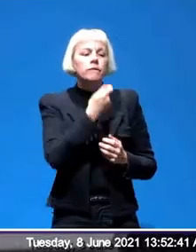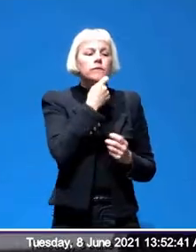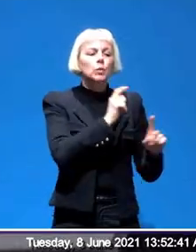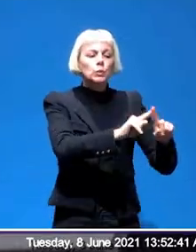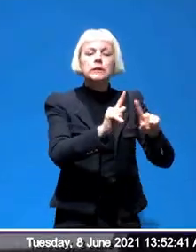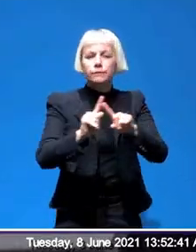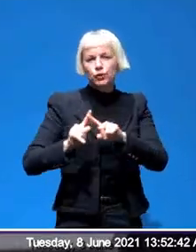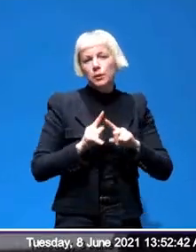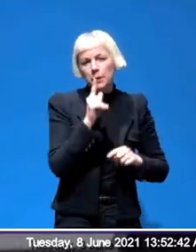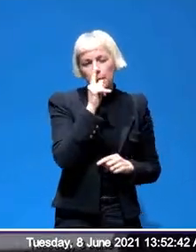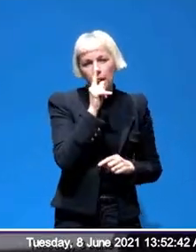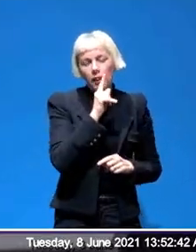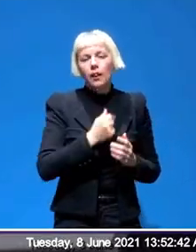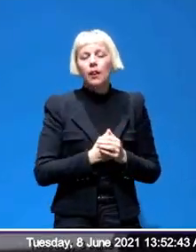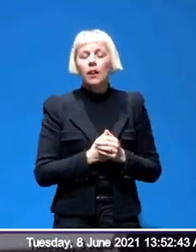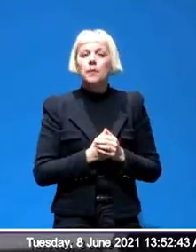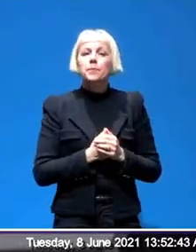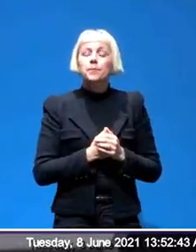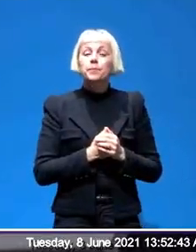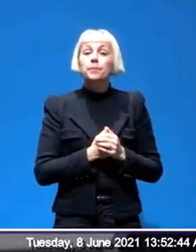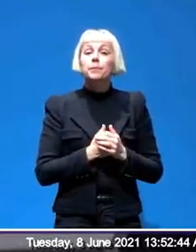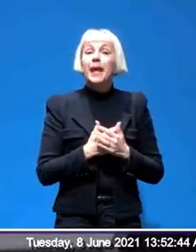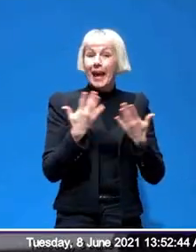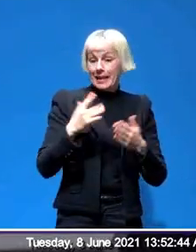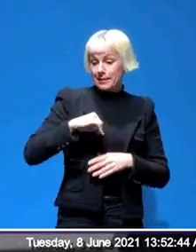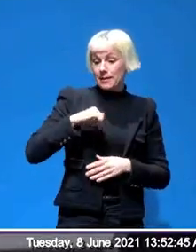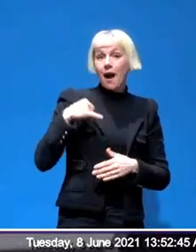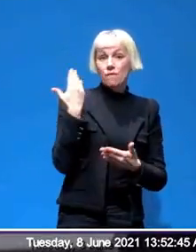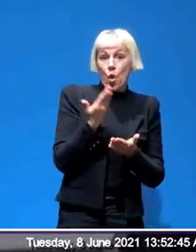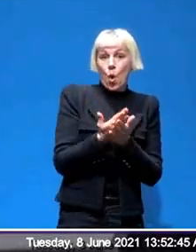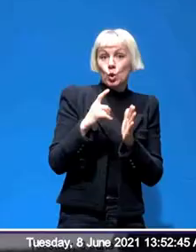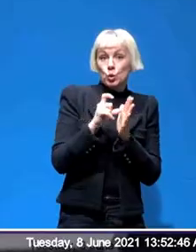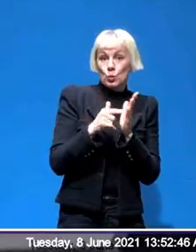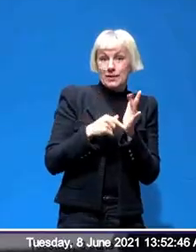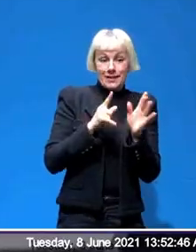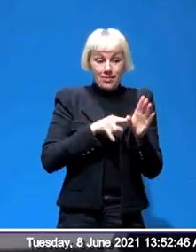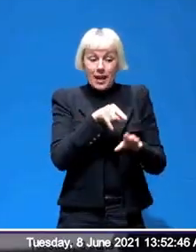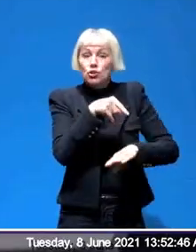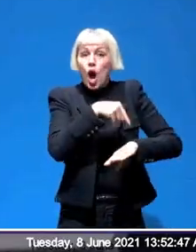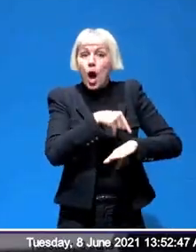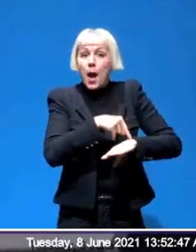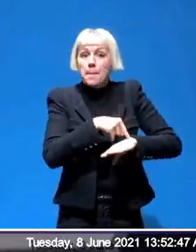On any given shift, the staff on duty were responsible for counting the money and signing it over.